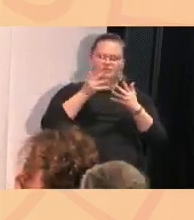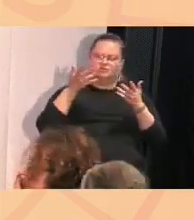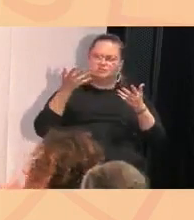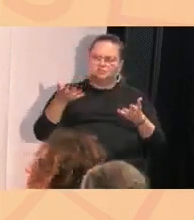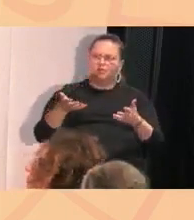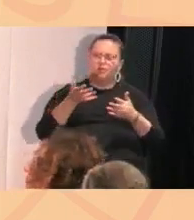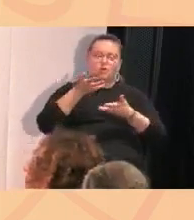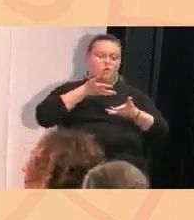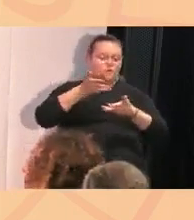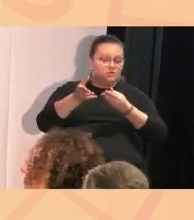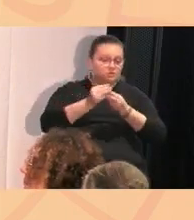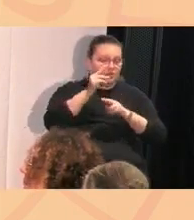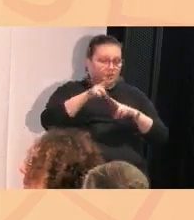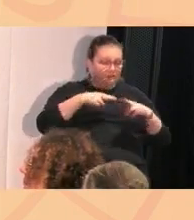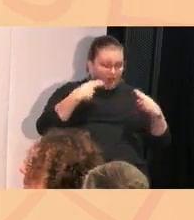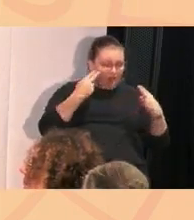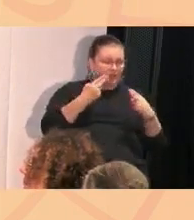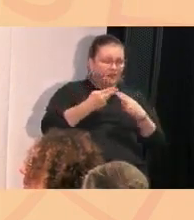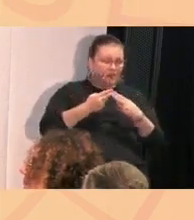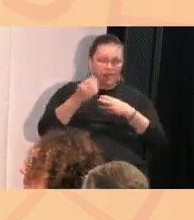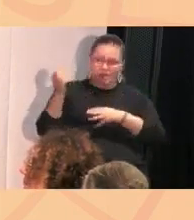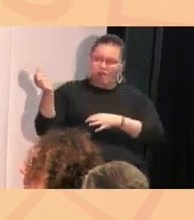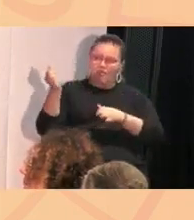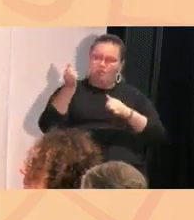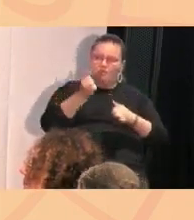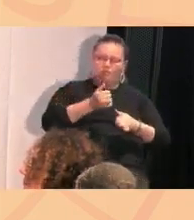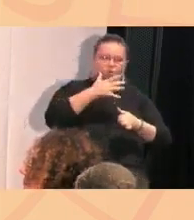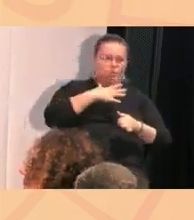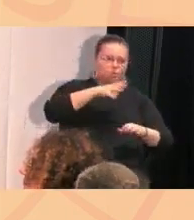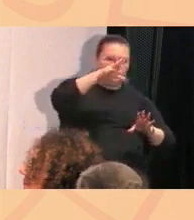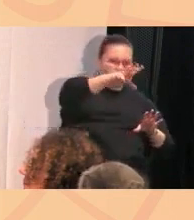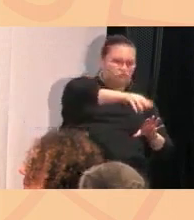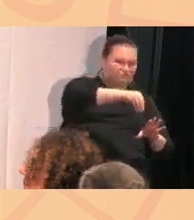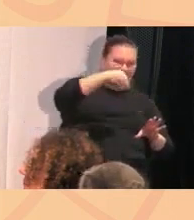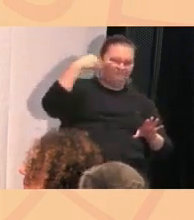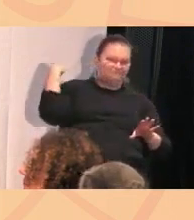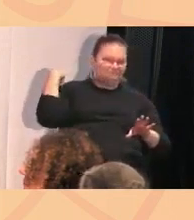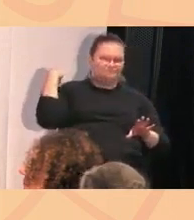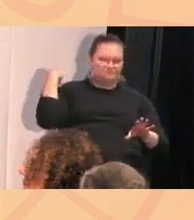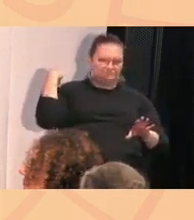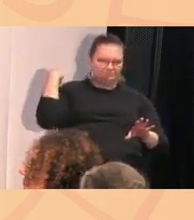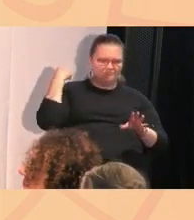more that went down on our island and happened to our people that hasn't been addressed even to the present.